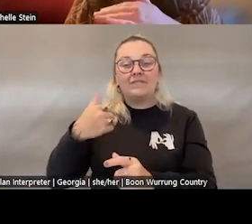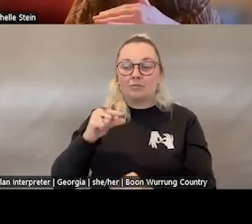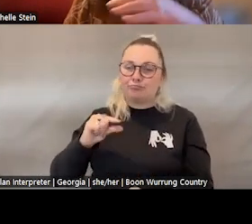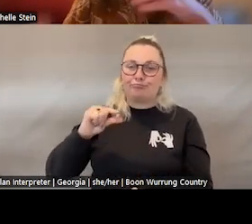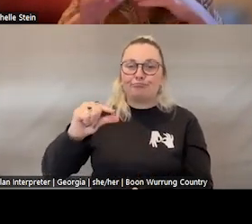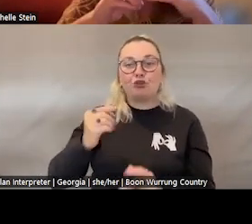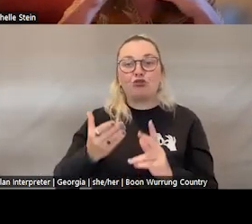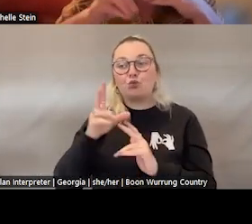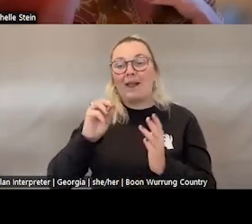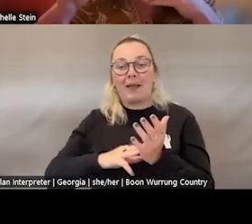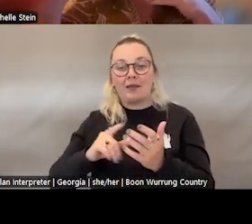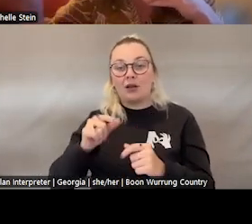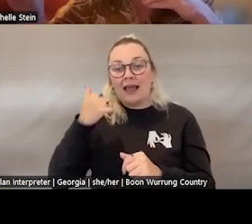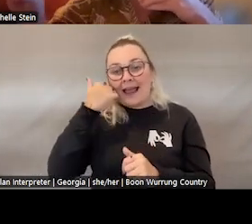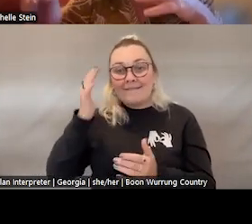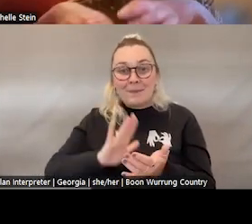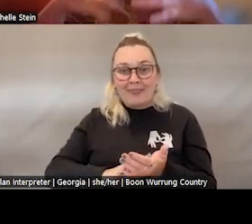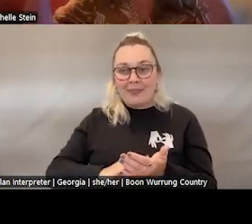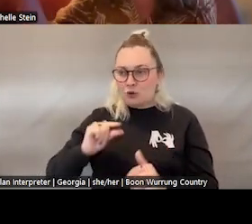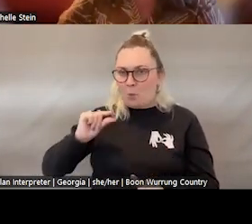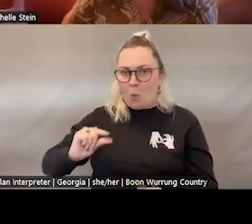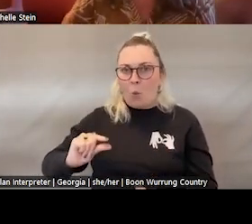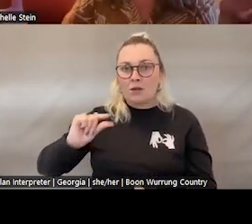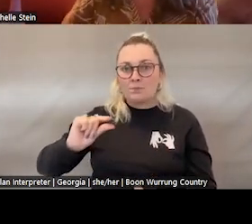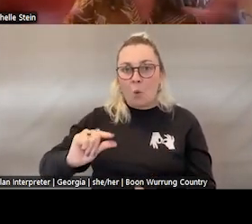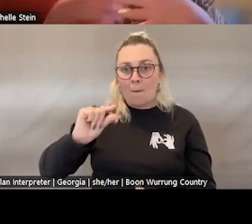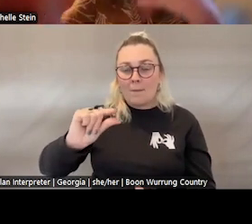12 months, they could be giving you a smaller gift but when you see the cumulative picture